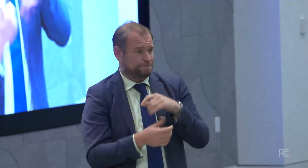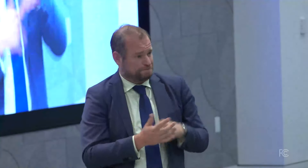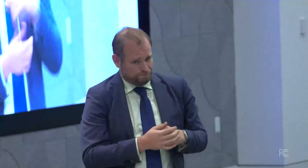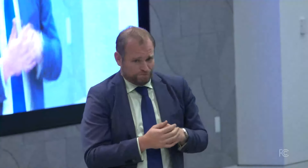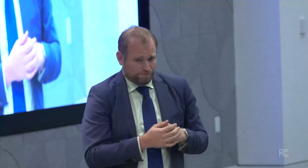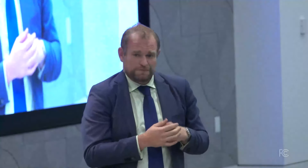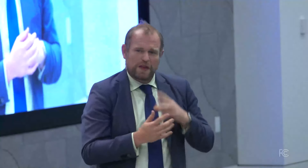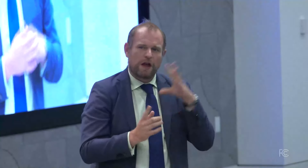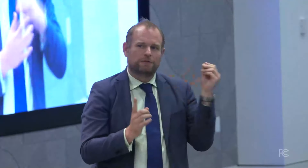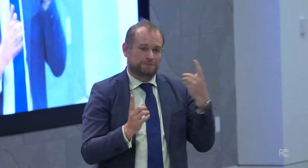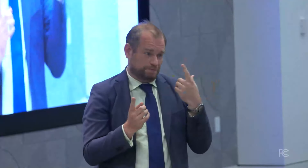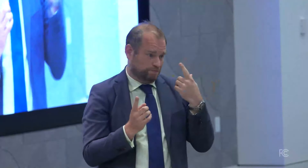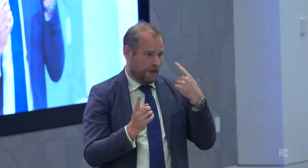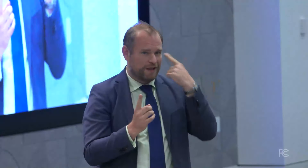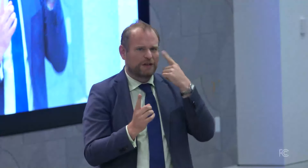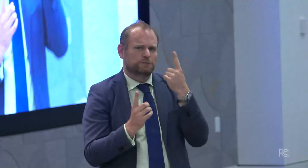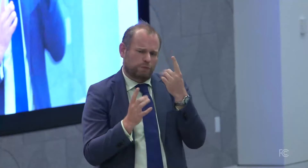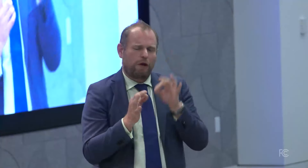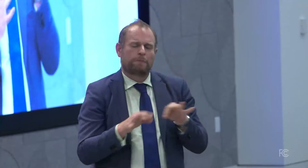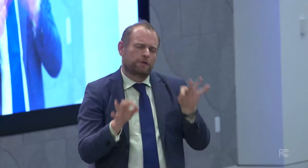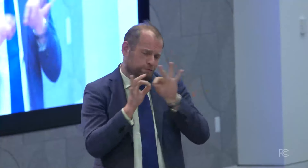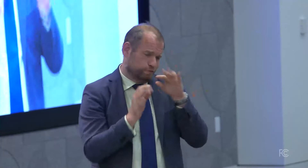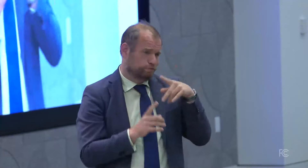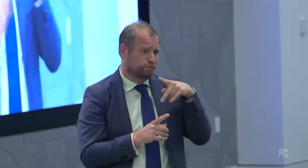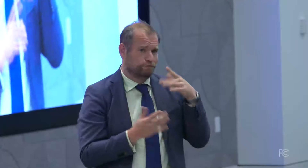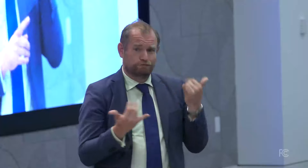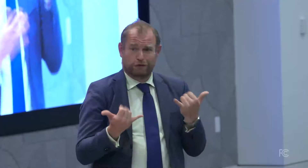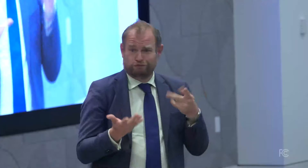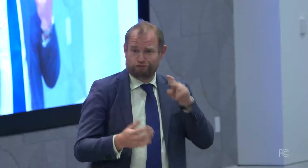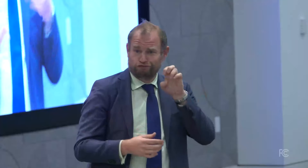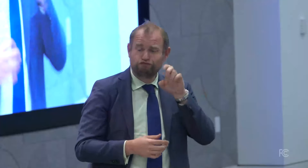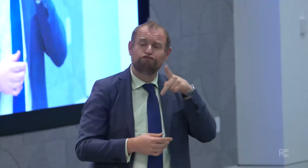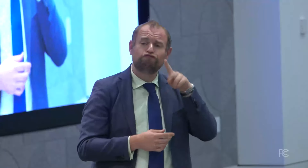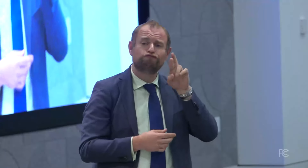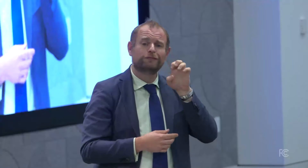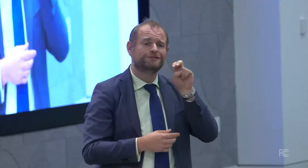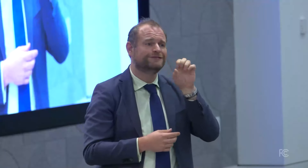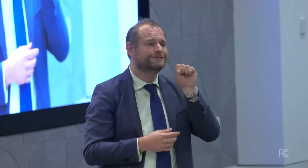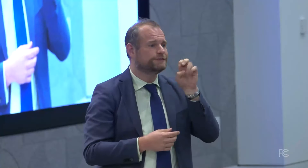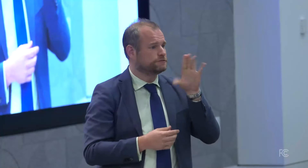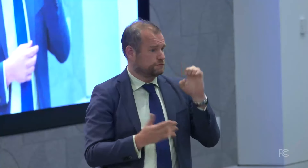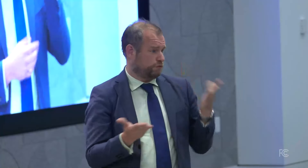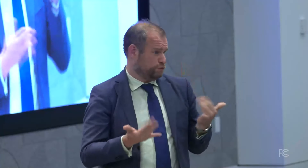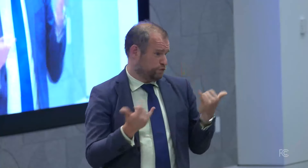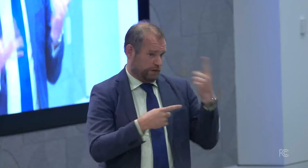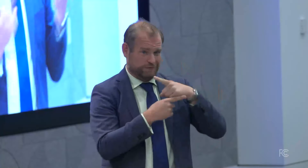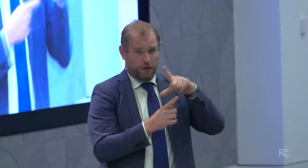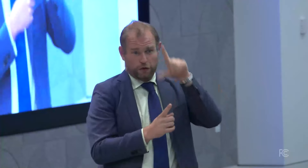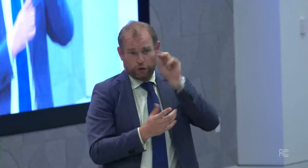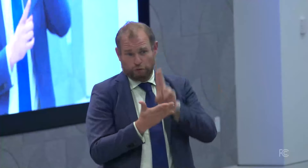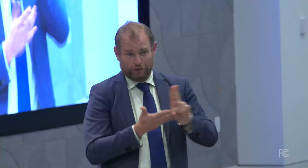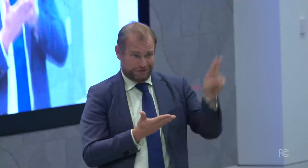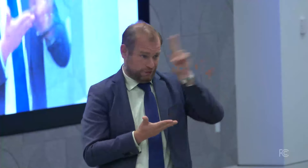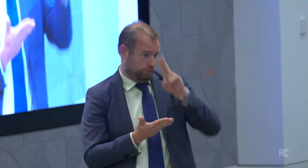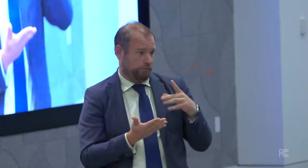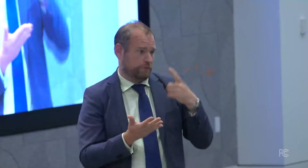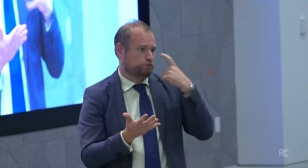SUCCESS OF DVC. SO I THINK ALSO WHEN WE THINK ABOUT CULTURE AND GOVERNMENT AND THINKING ABOUT HAVING THAT DIRECT